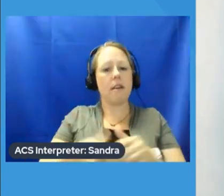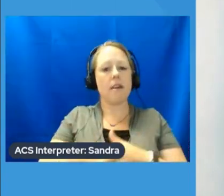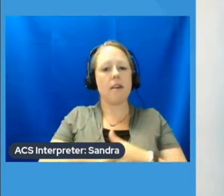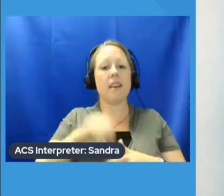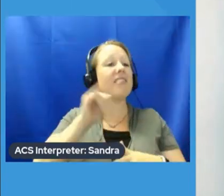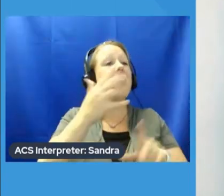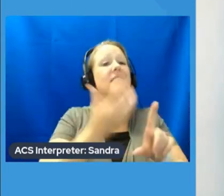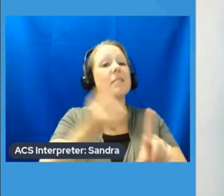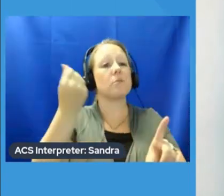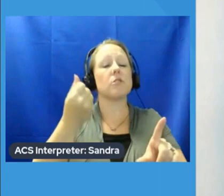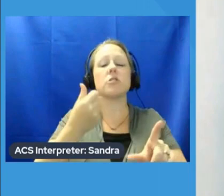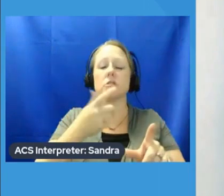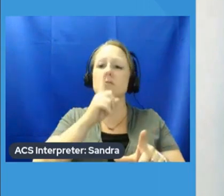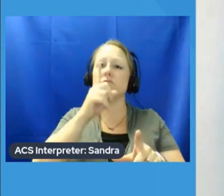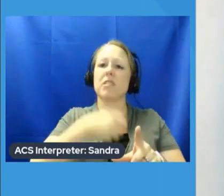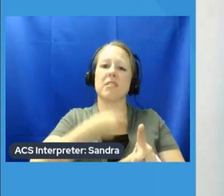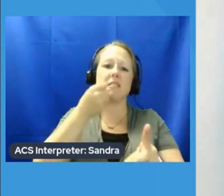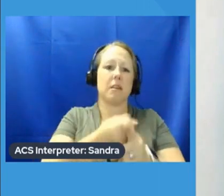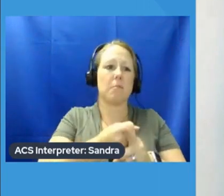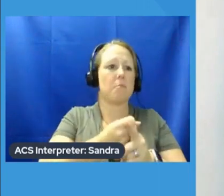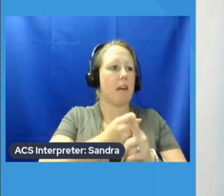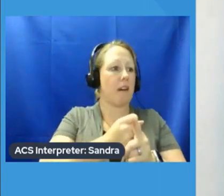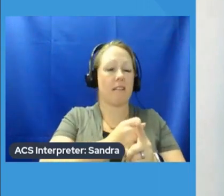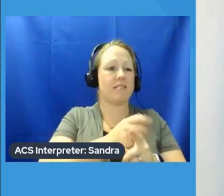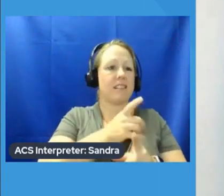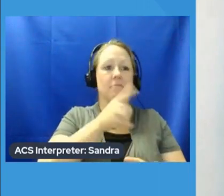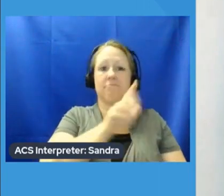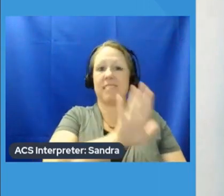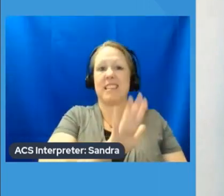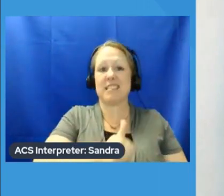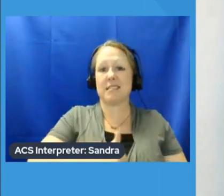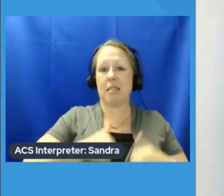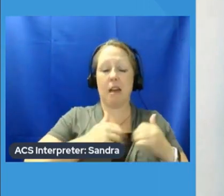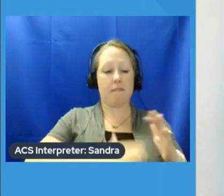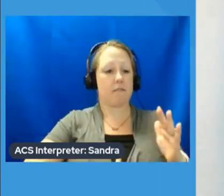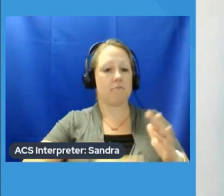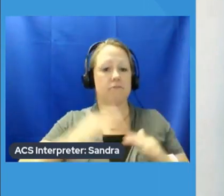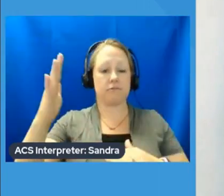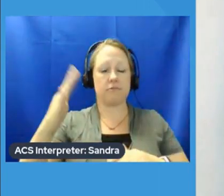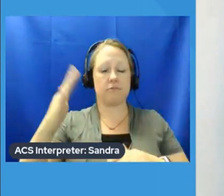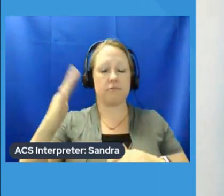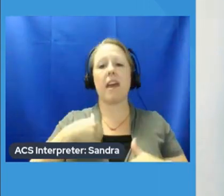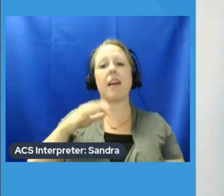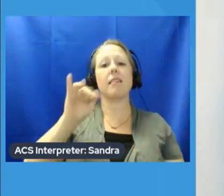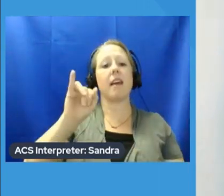that lasted through his school years. Ricky had an IFSP and then an IEP